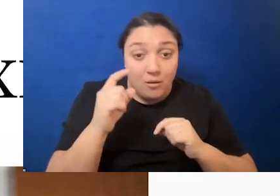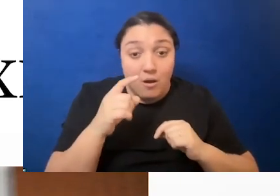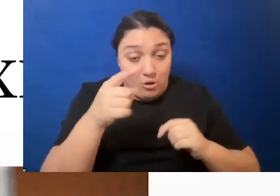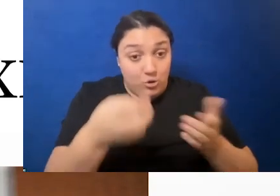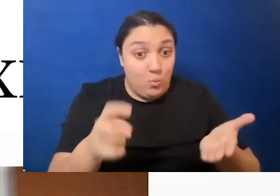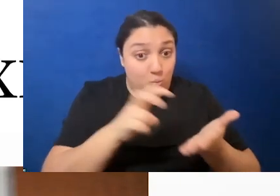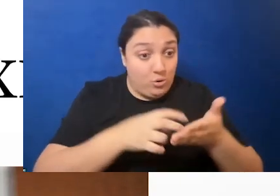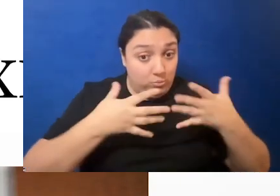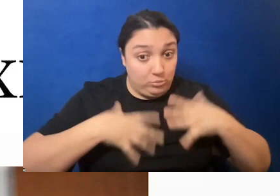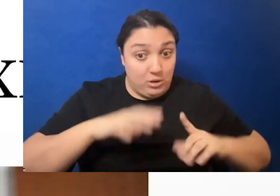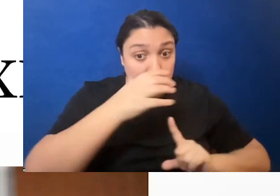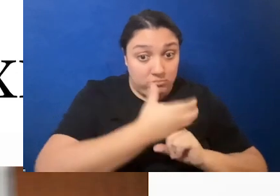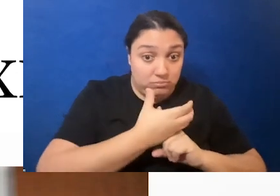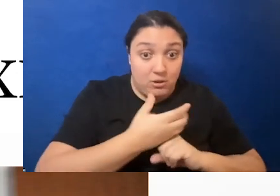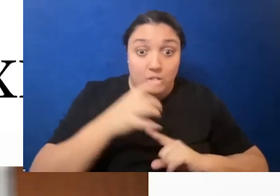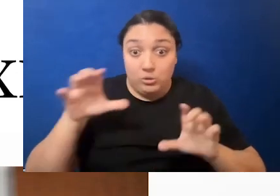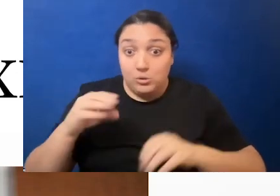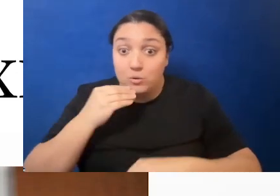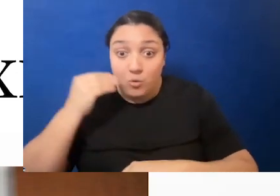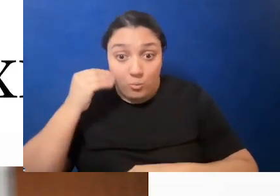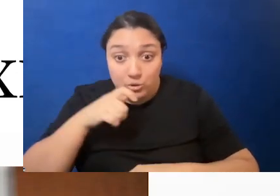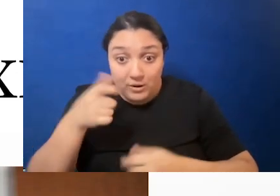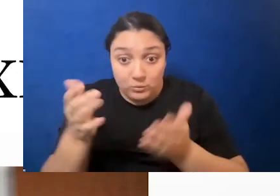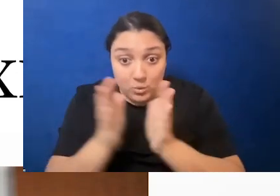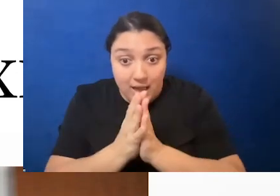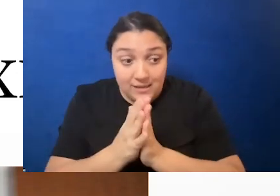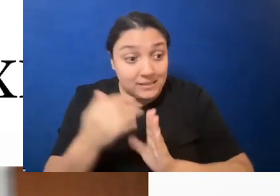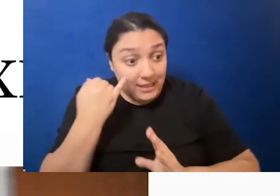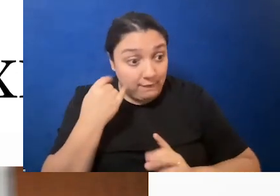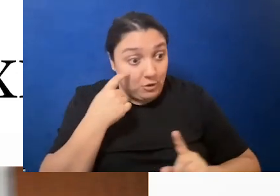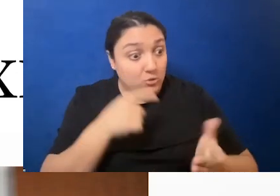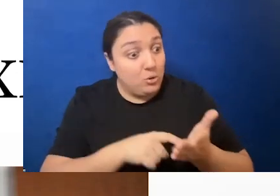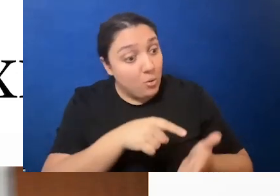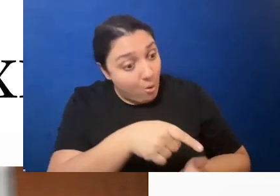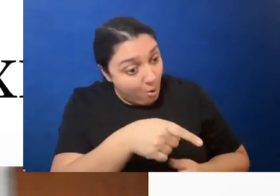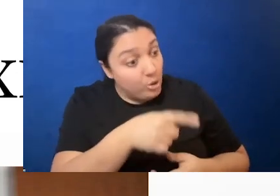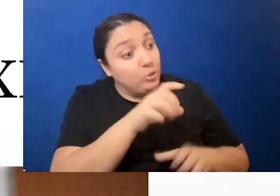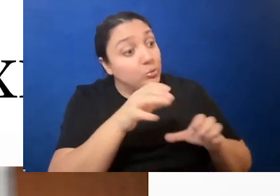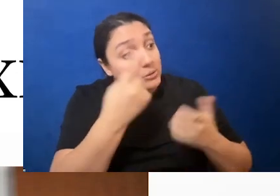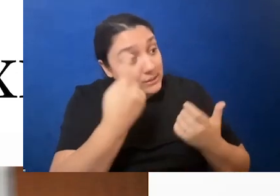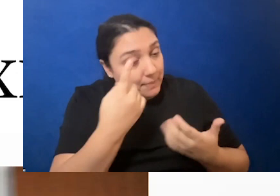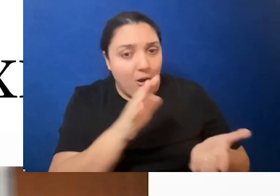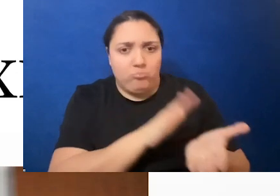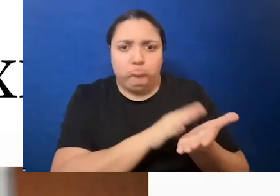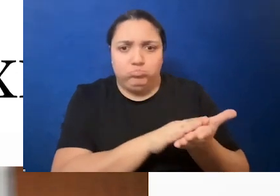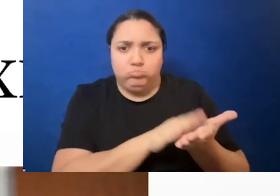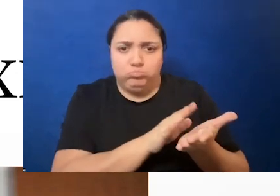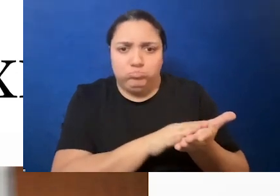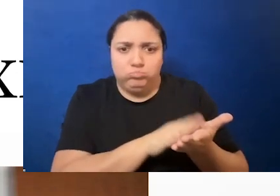BEING TO HOMEWORK WITHOUT BEING ASKED. NAME IT, CALL IT OUT.